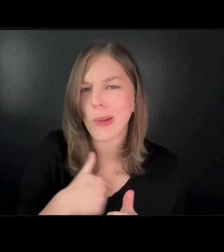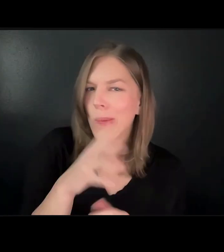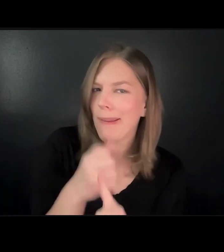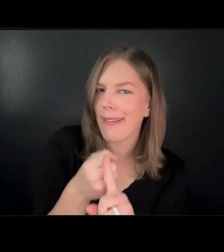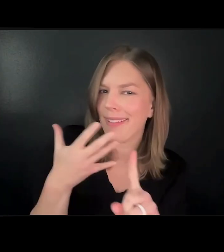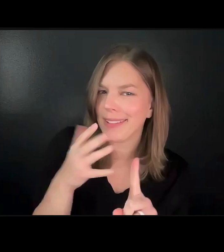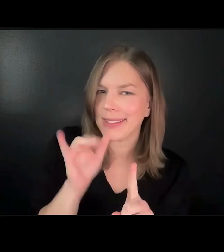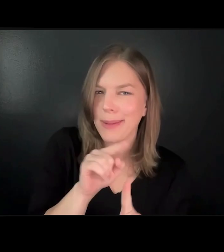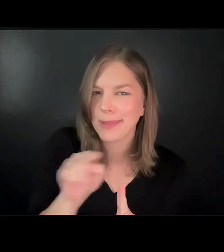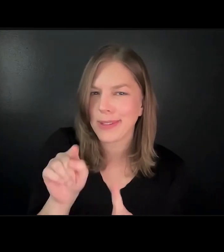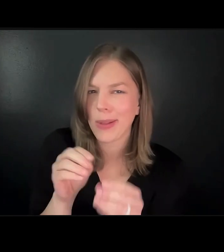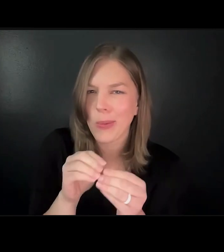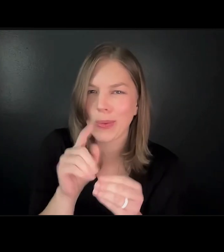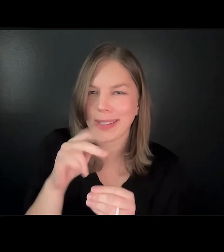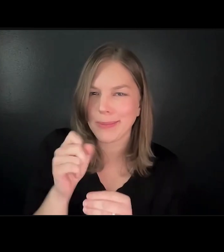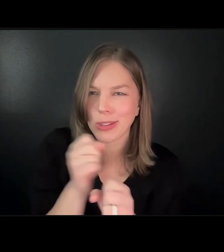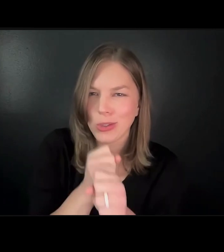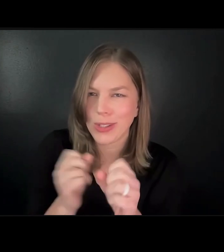and we will discuss this more in detail soon.